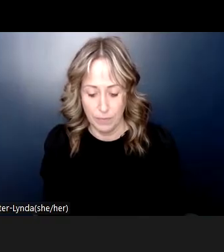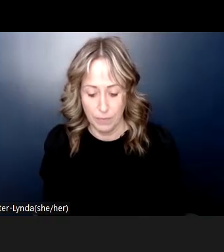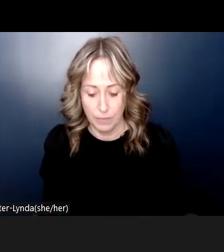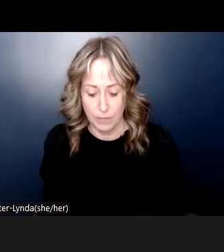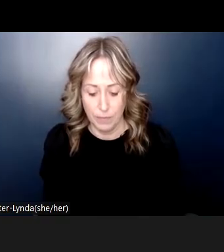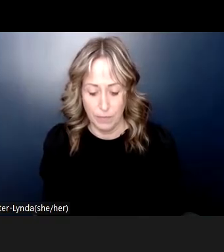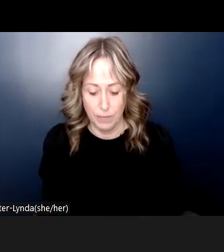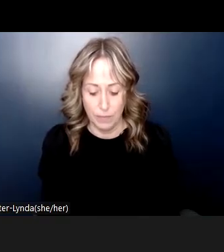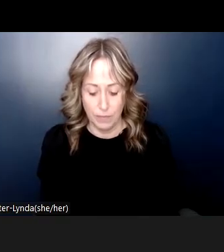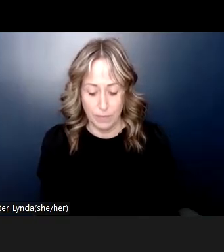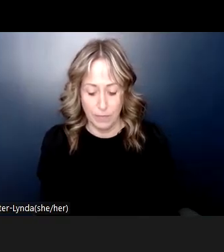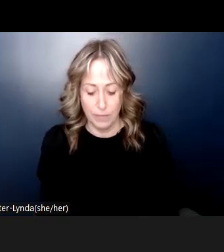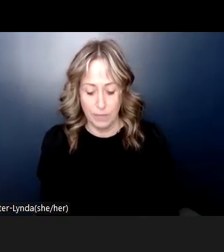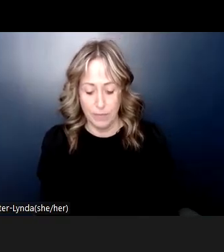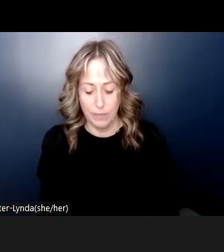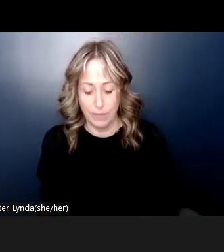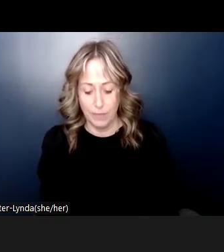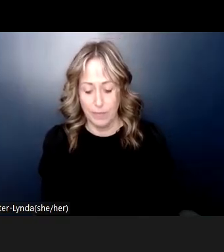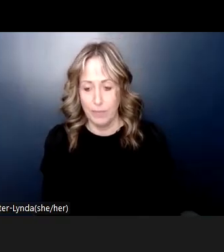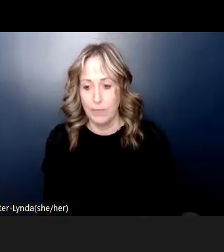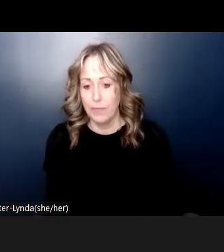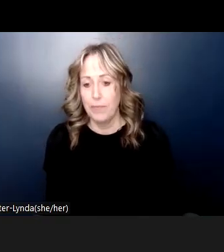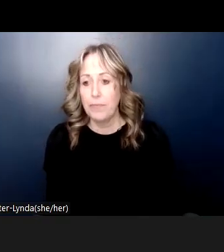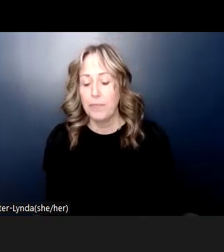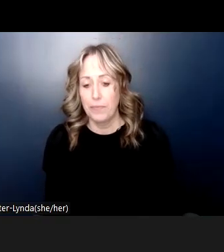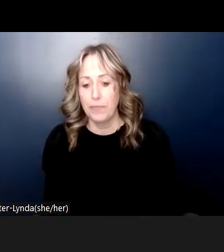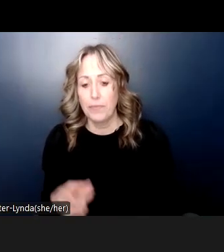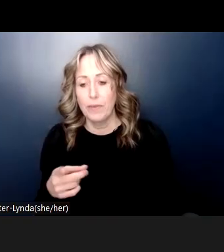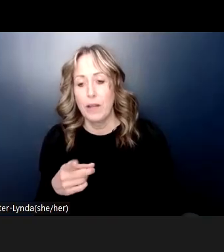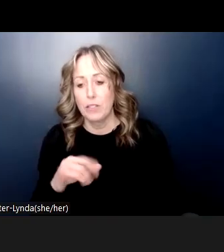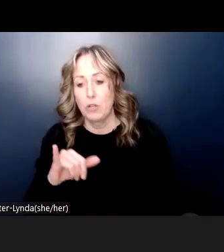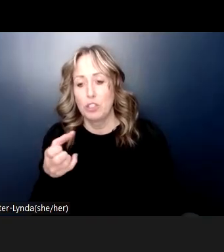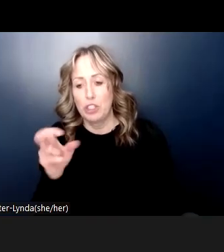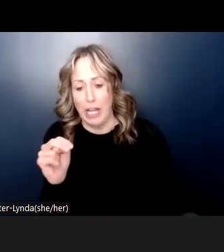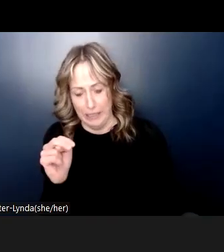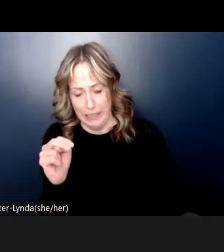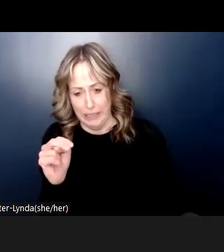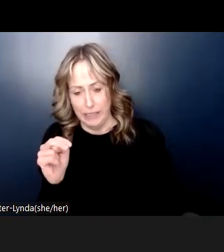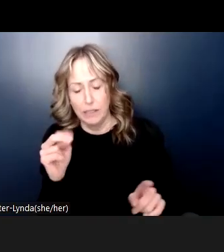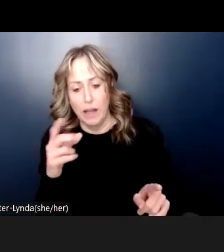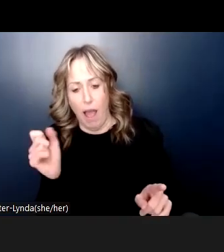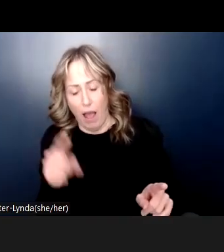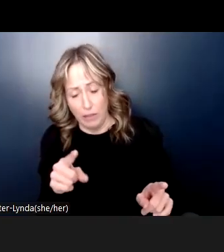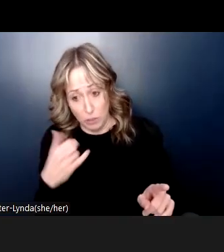Any other question in the chat? We've got one, from Jason Cohen. Do we have a link to the go live checklist?